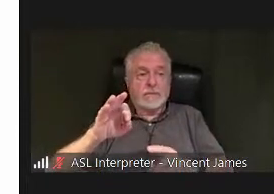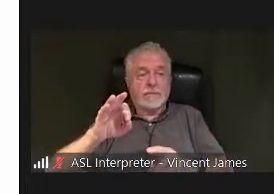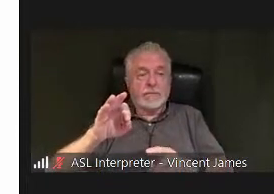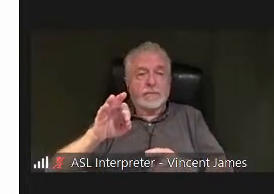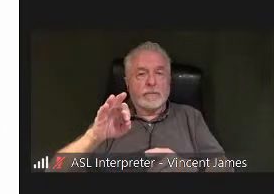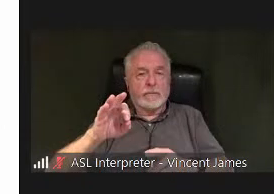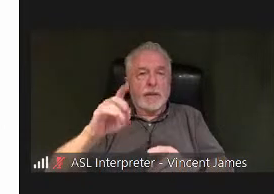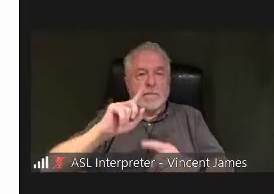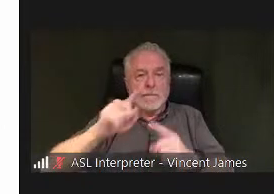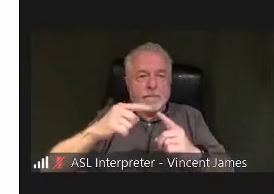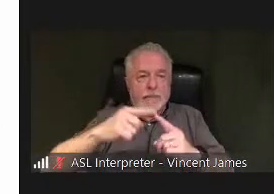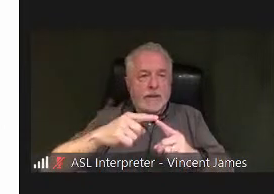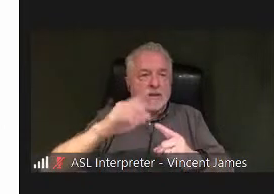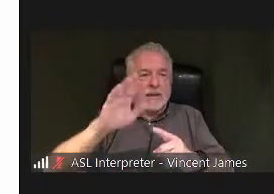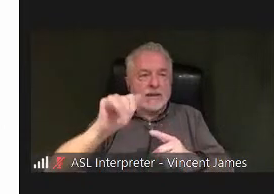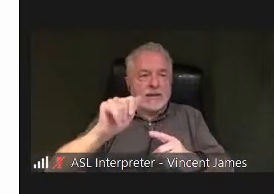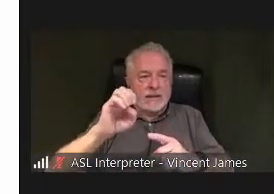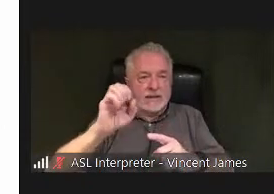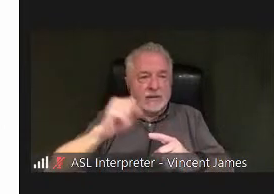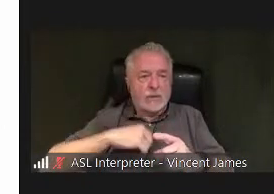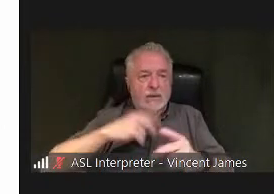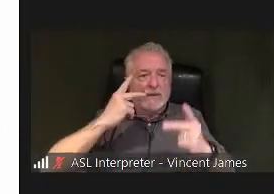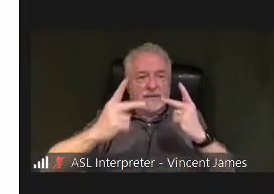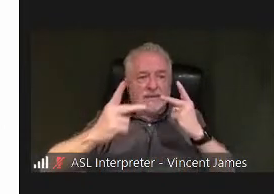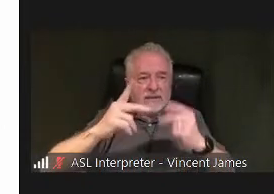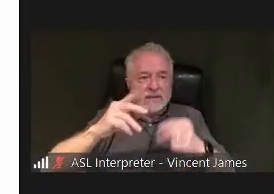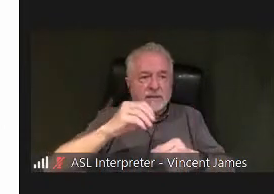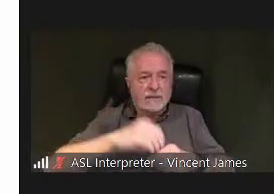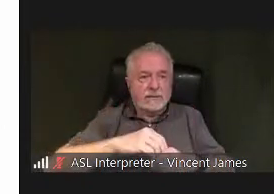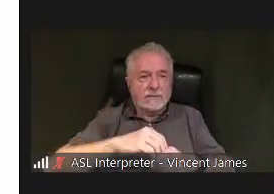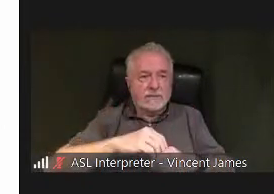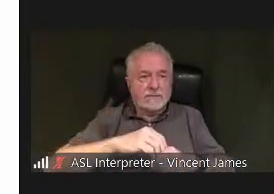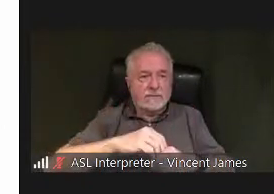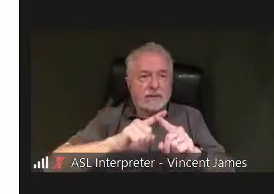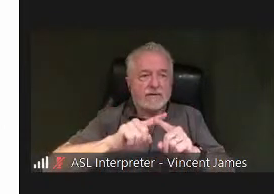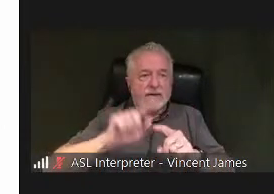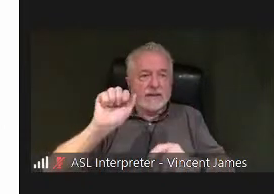About the cases that we have seen and the different ages